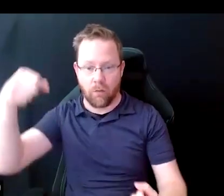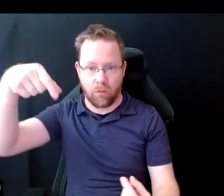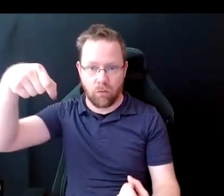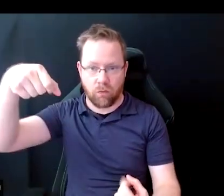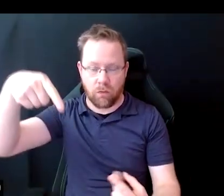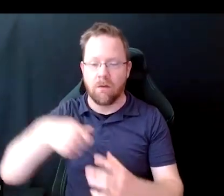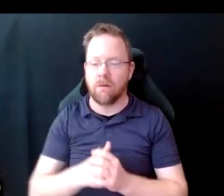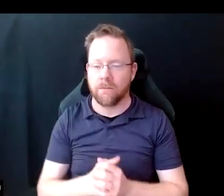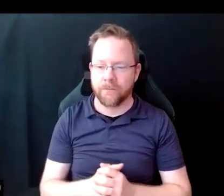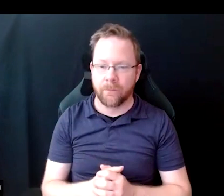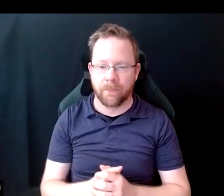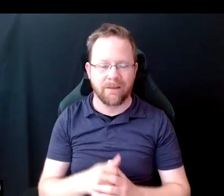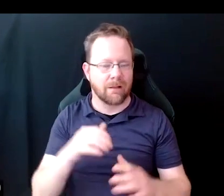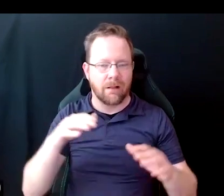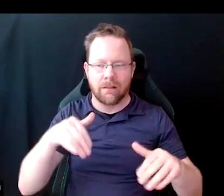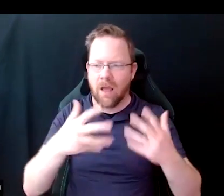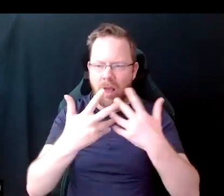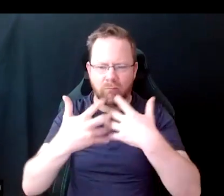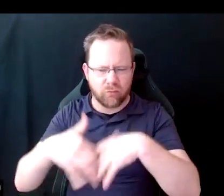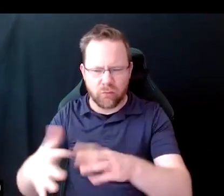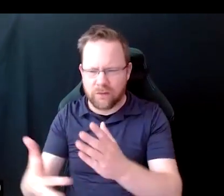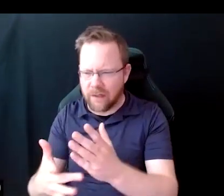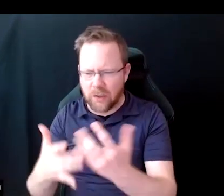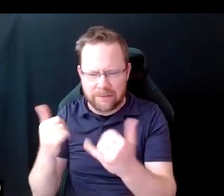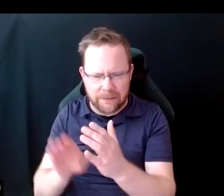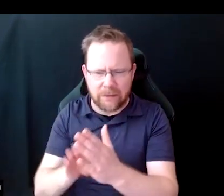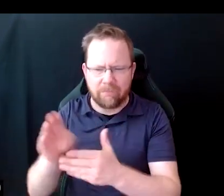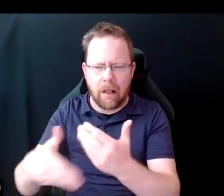We haven't sorted all that out yet on the technical side, but we know it can be done.